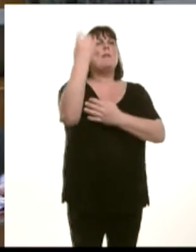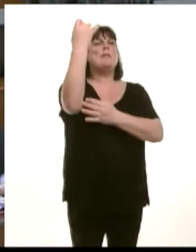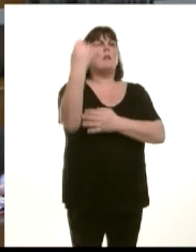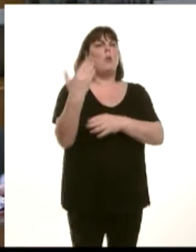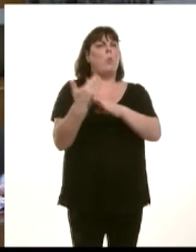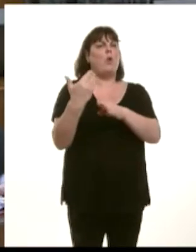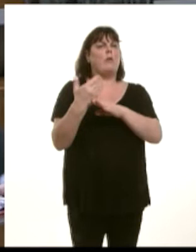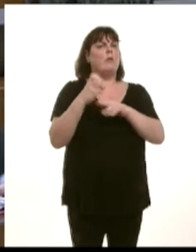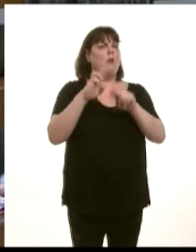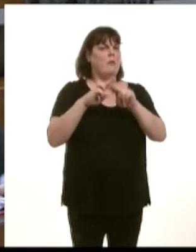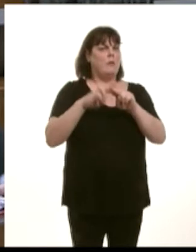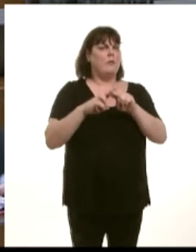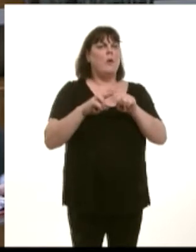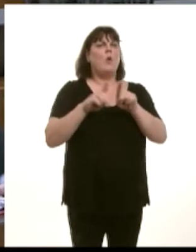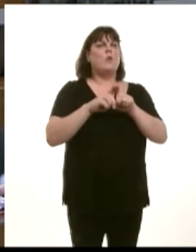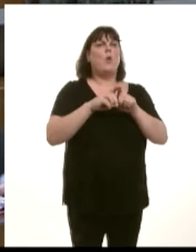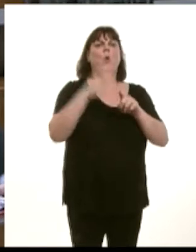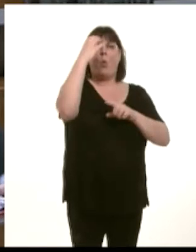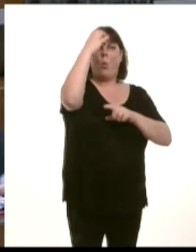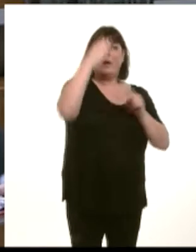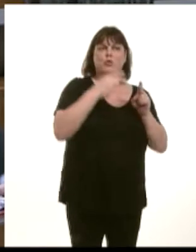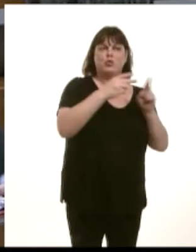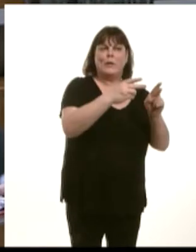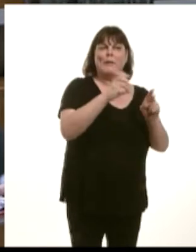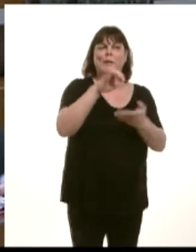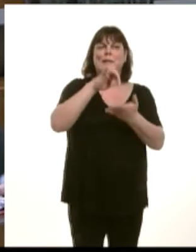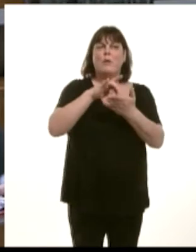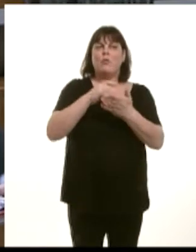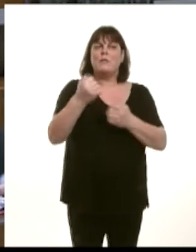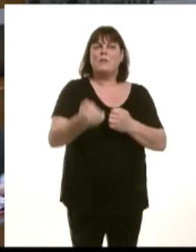Street and Cardiff Central stations will give us the opportunity to ensure that more trains—well,